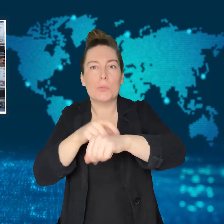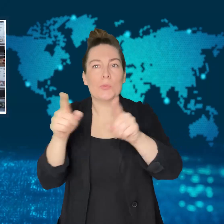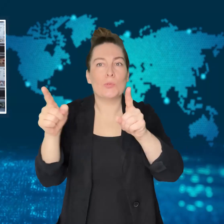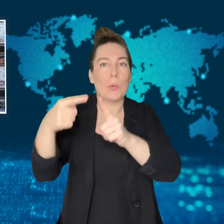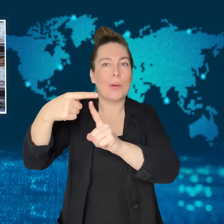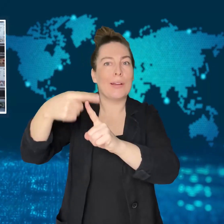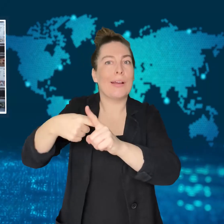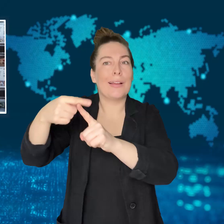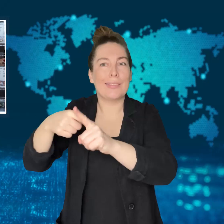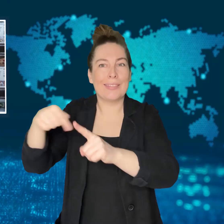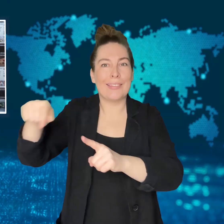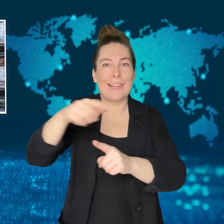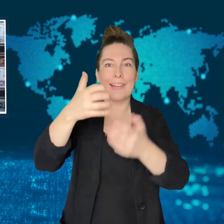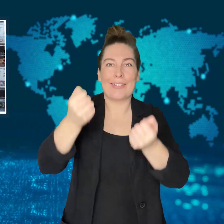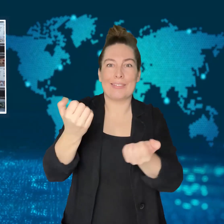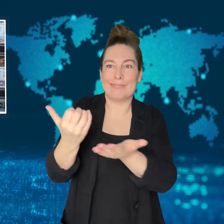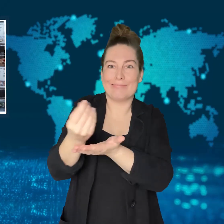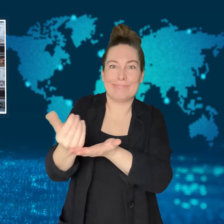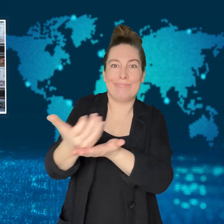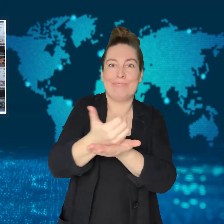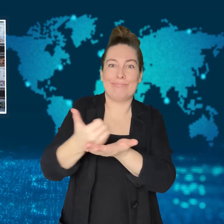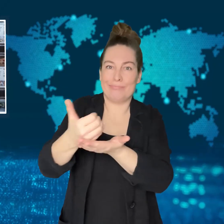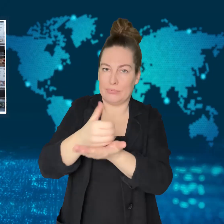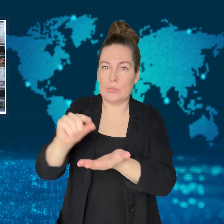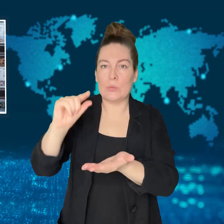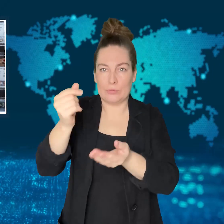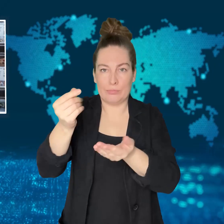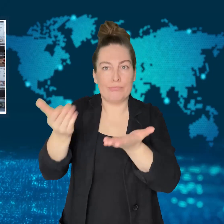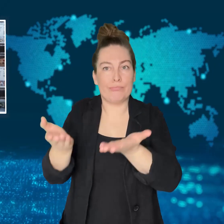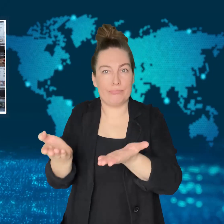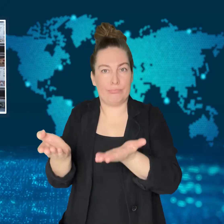Their taxes are less than those of